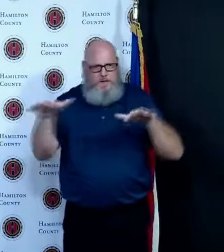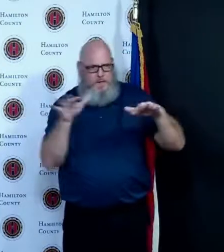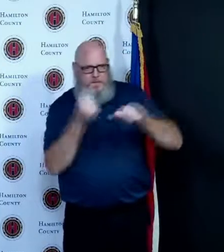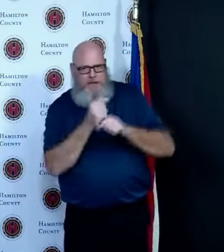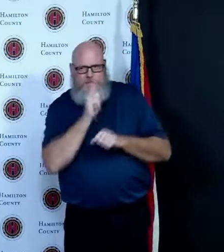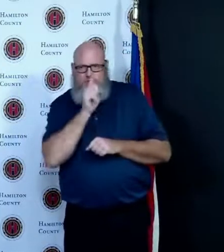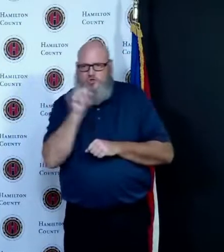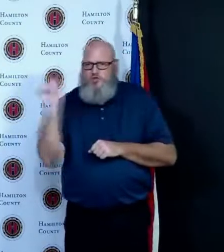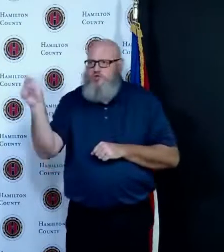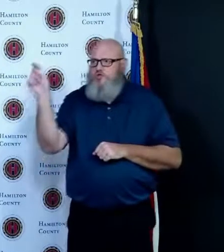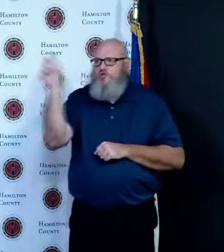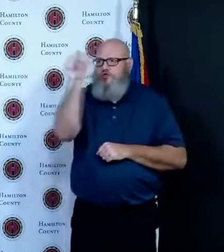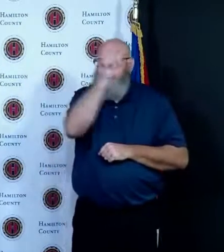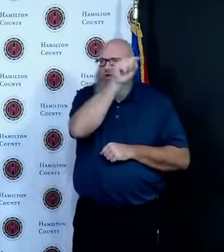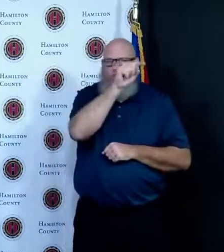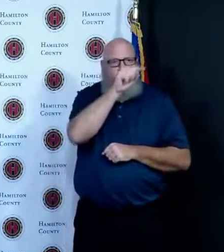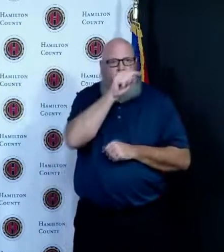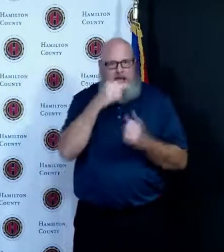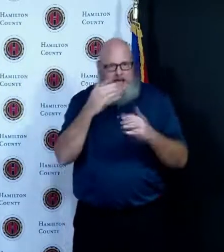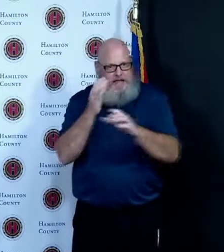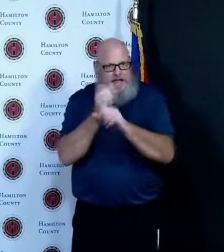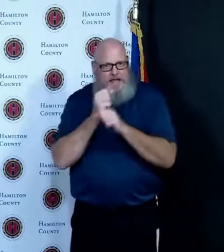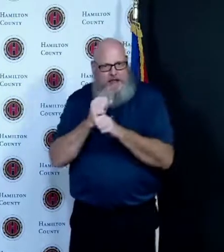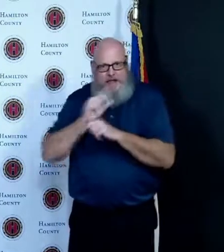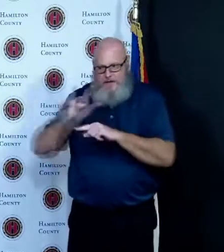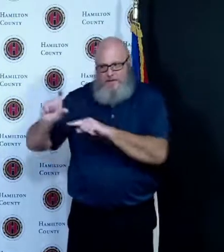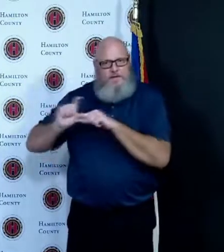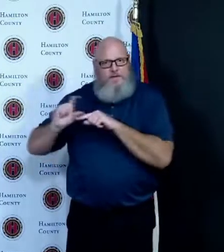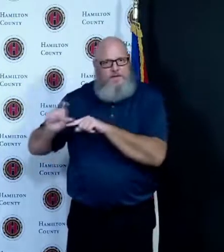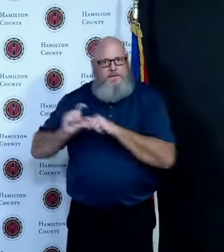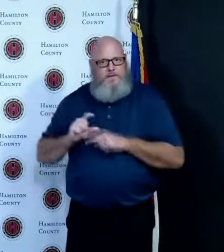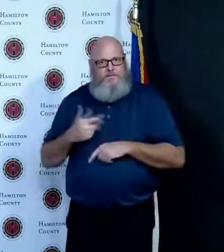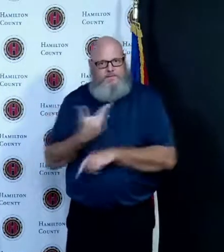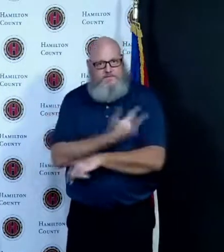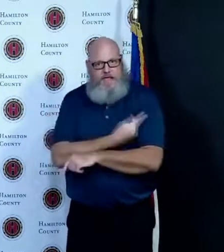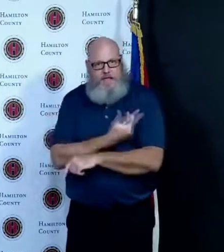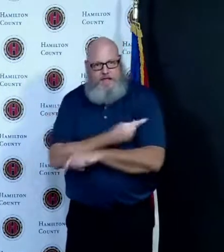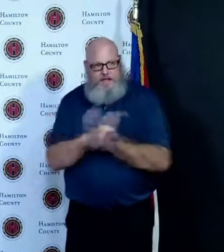Driehaus just shared we are getting ready to move to phase 1B and that will be additional work and